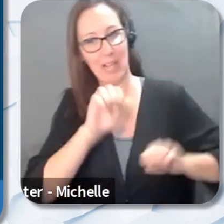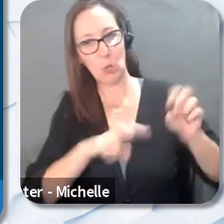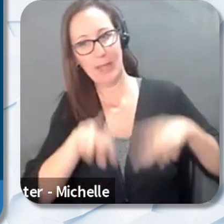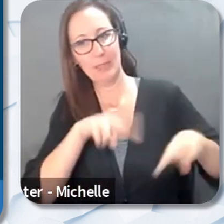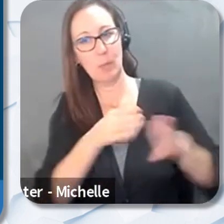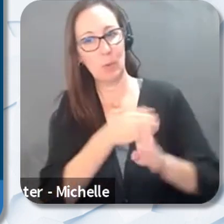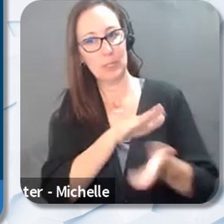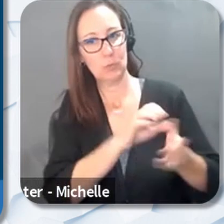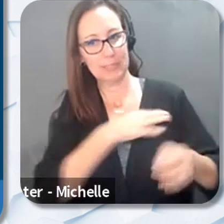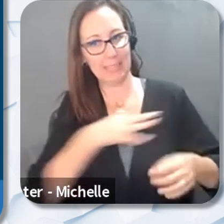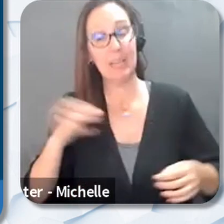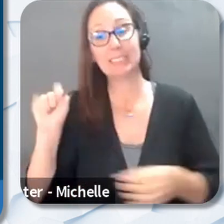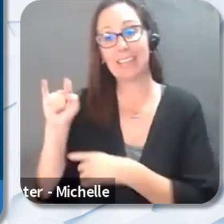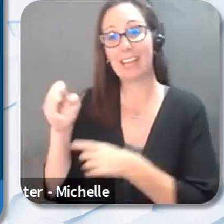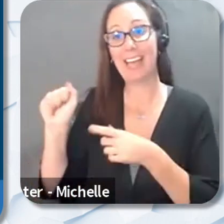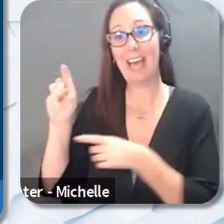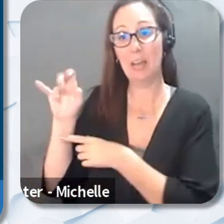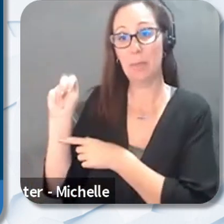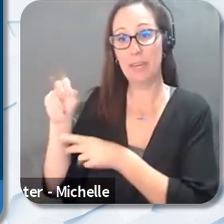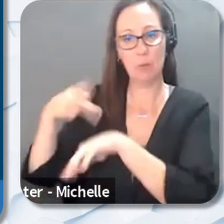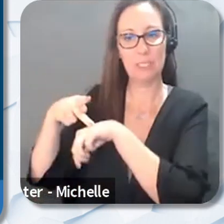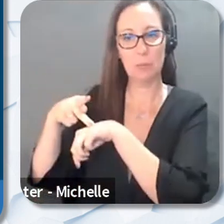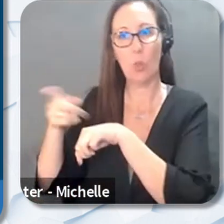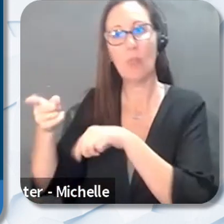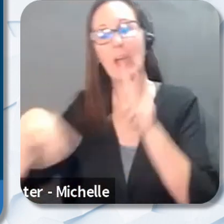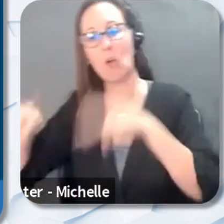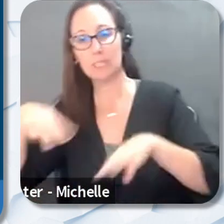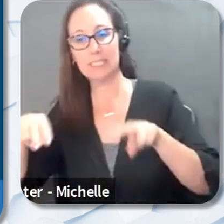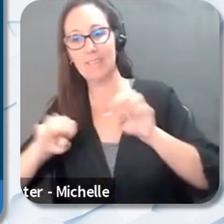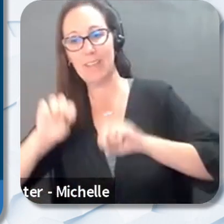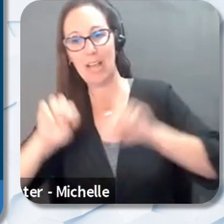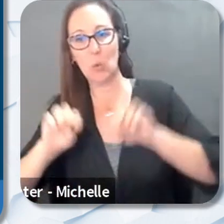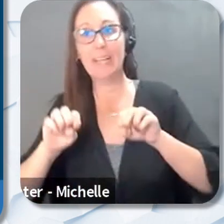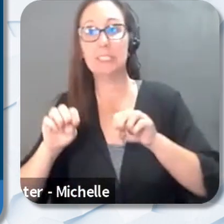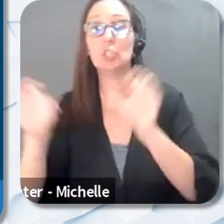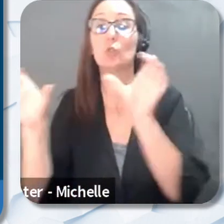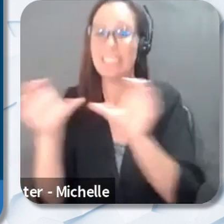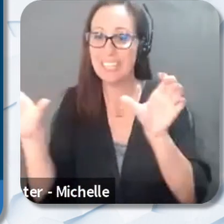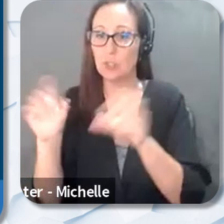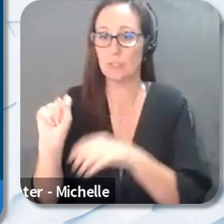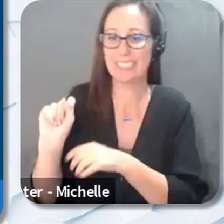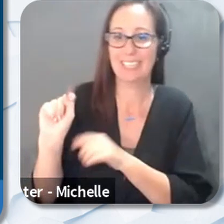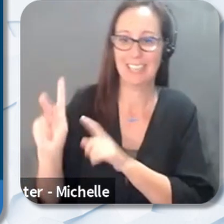site admin or the principal overseas or evaluates the credential tk learning facilitator so